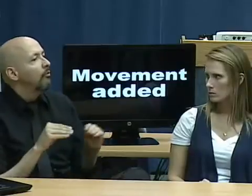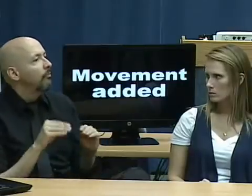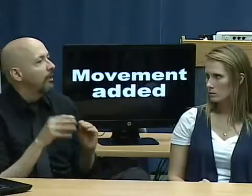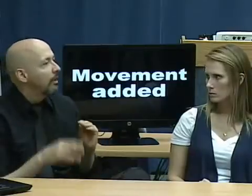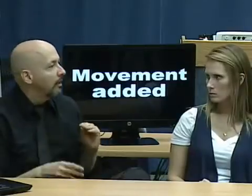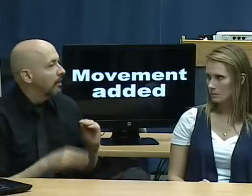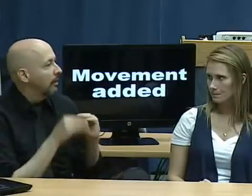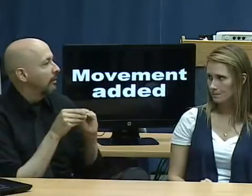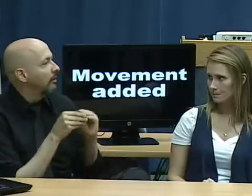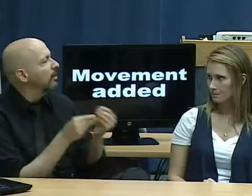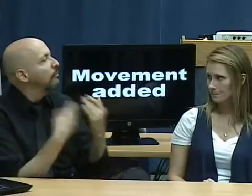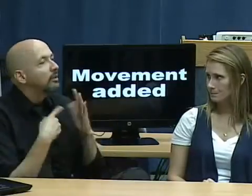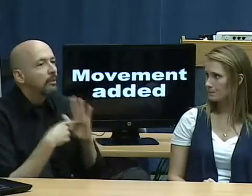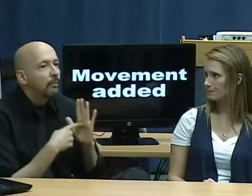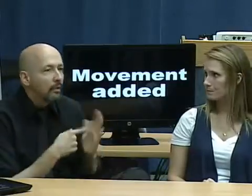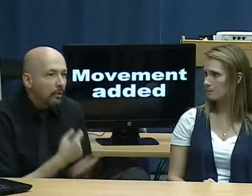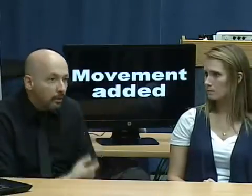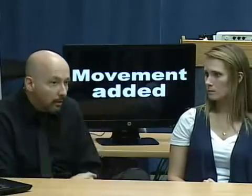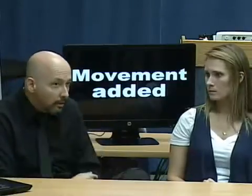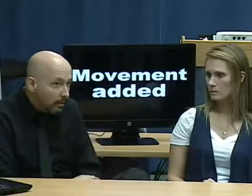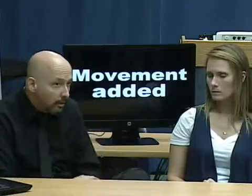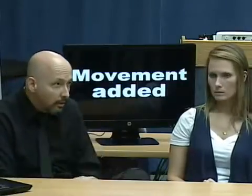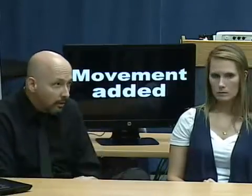Movement added. Give me an example of this.